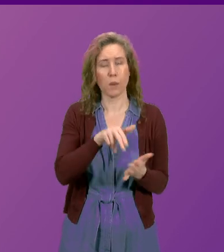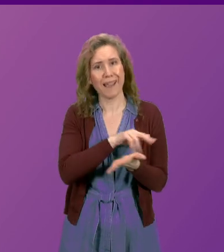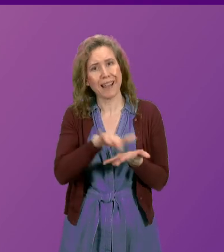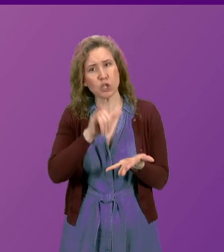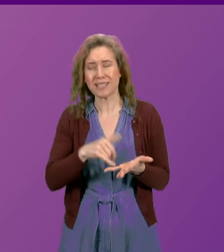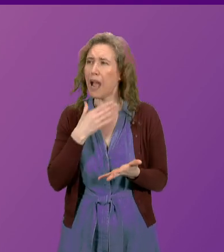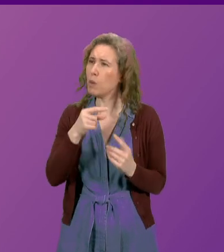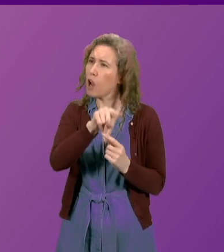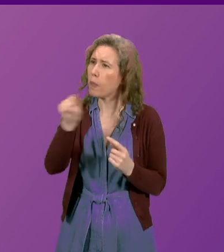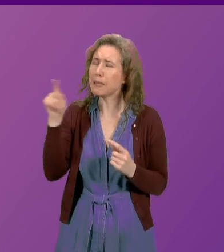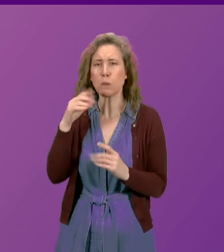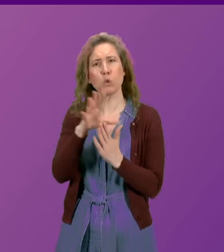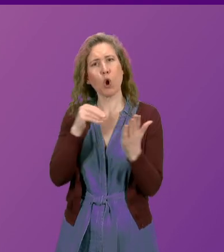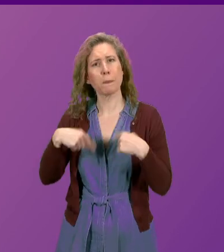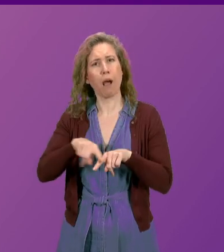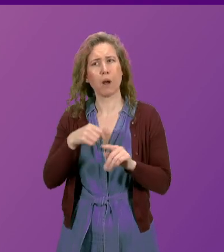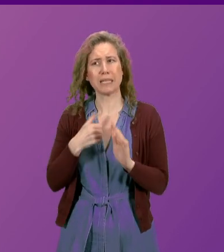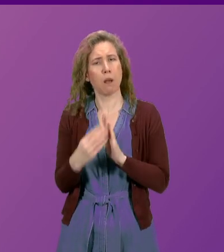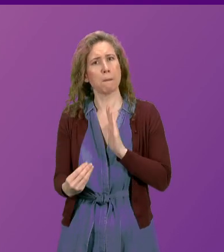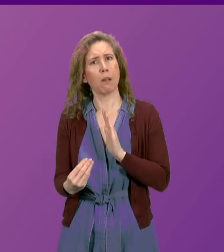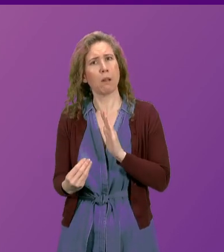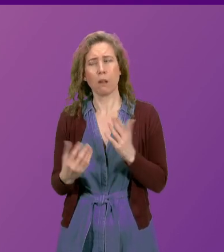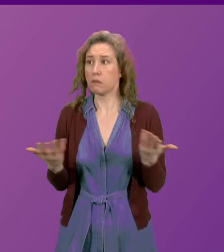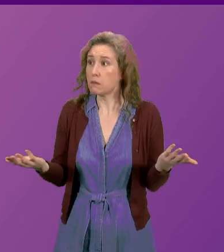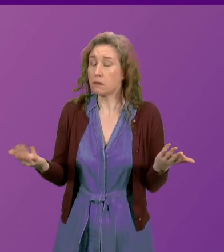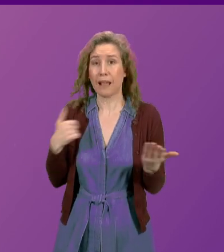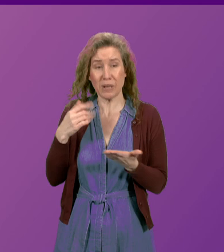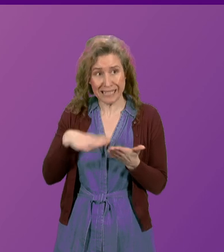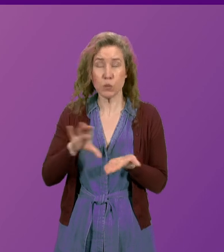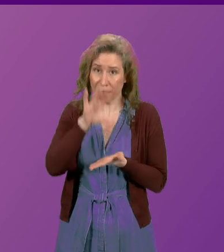that other people would follow the example that we have shown about investment in the health service.